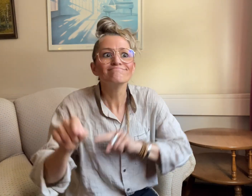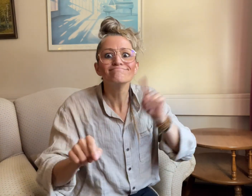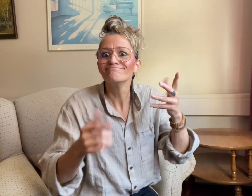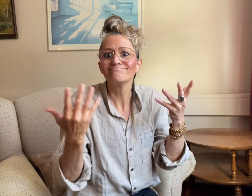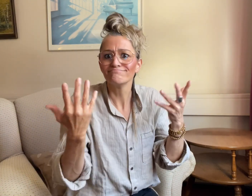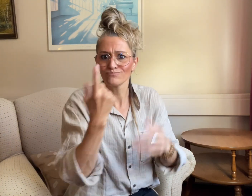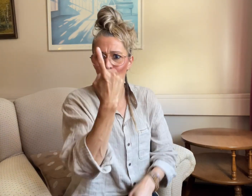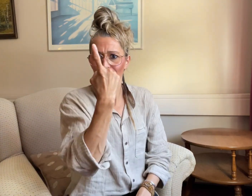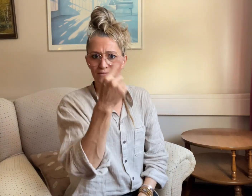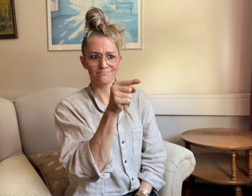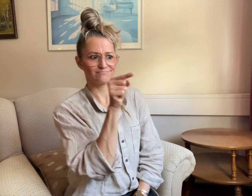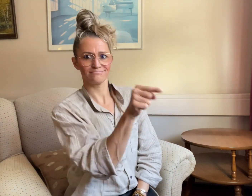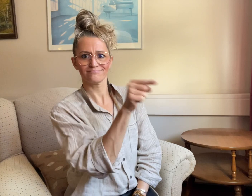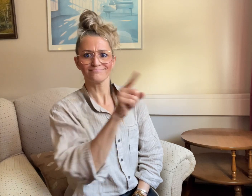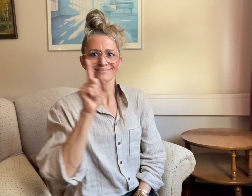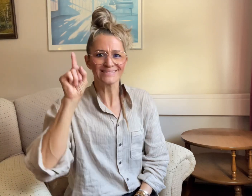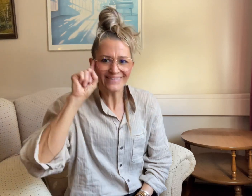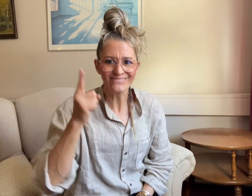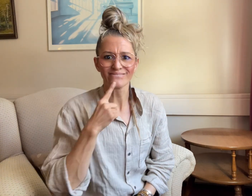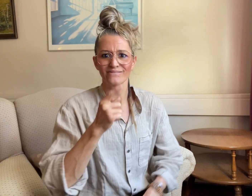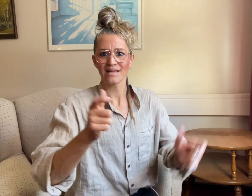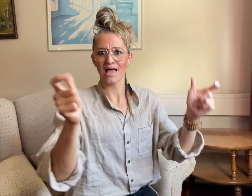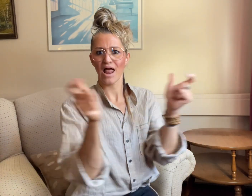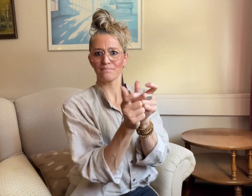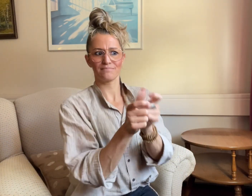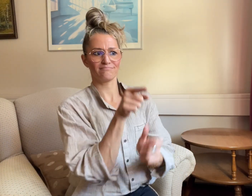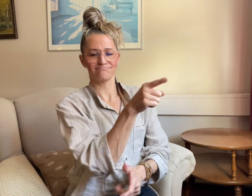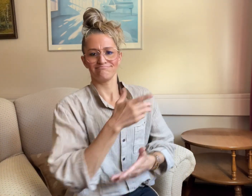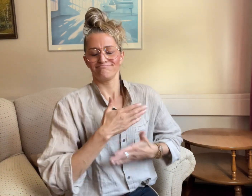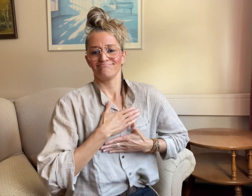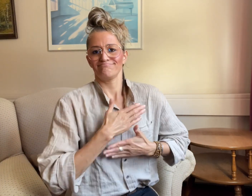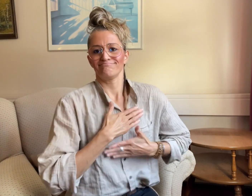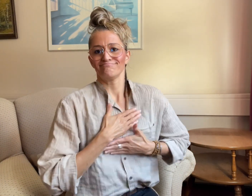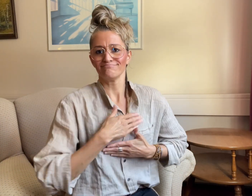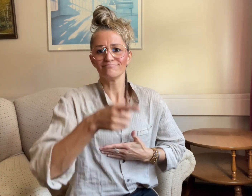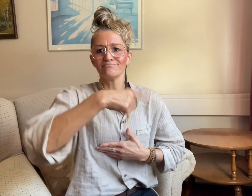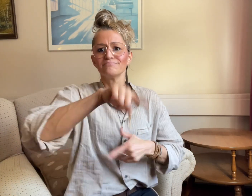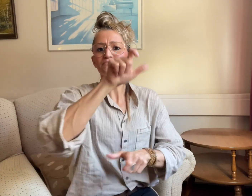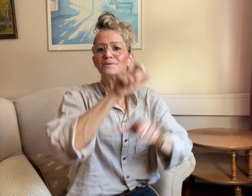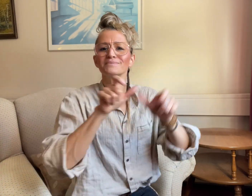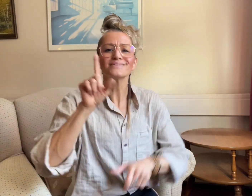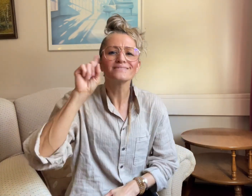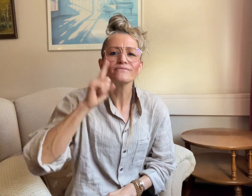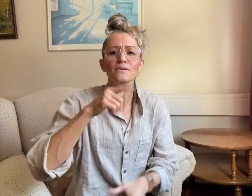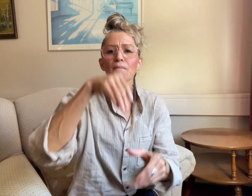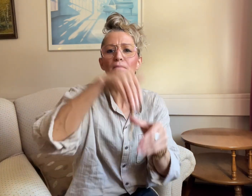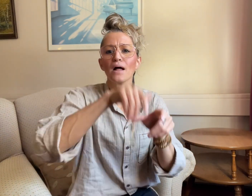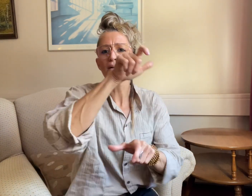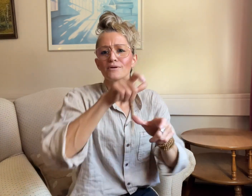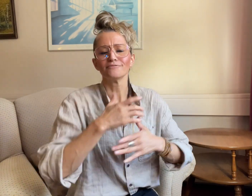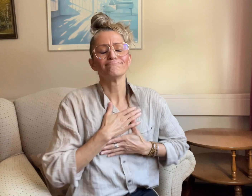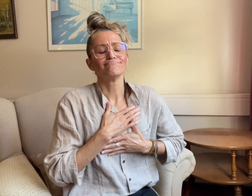was no other place that they could go to. Deaf community